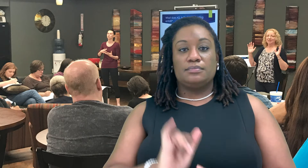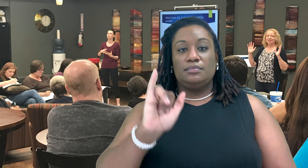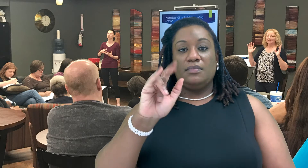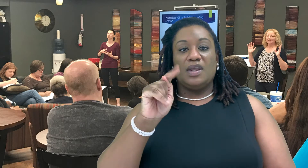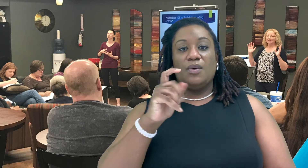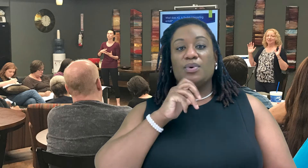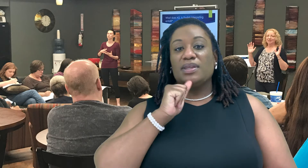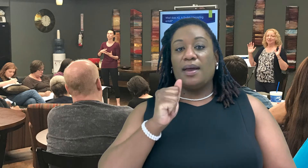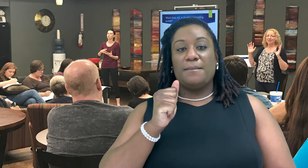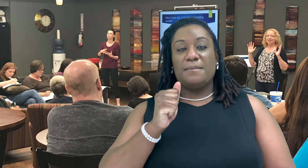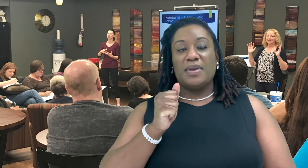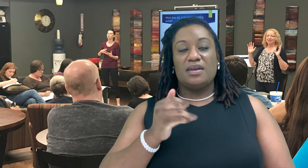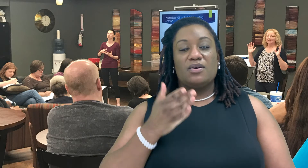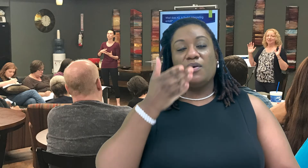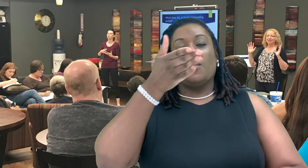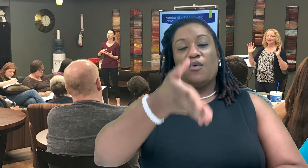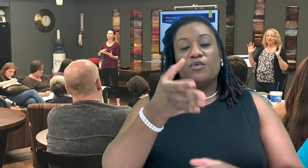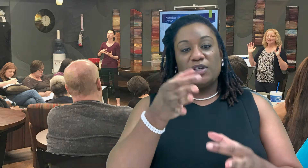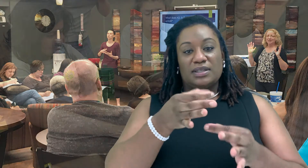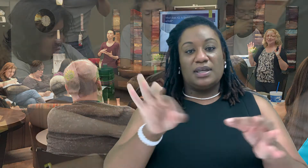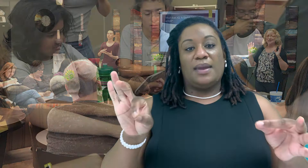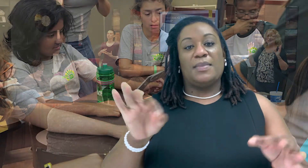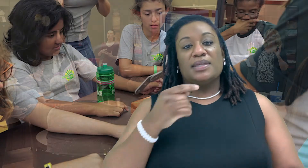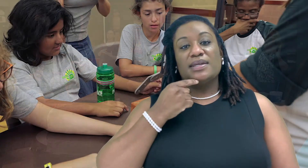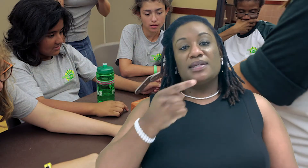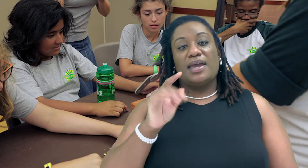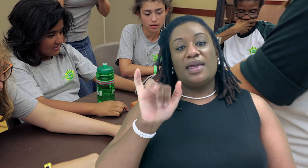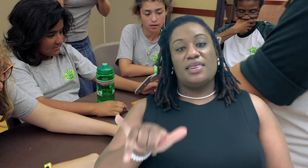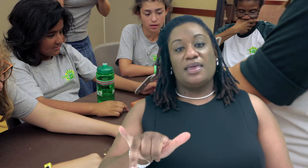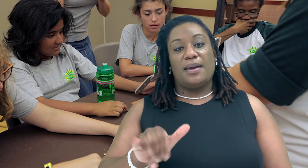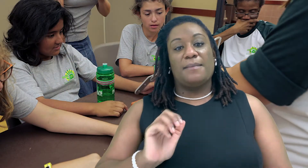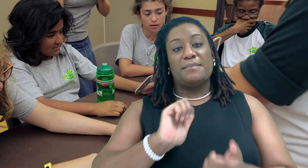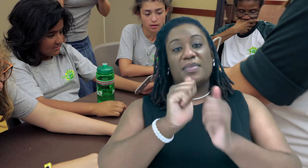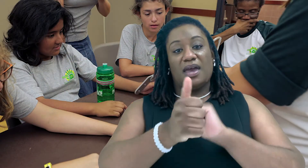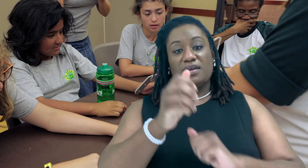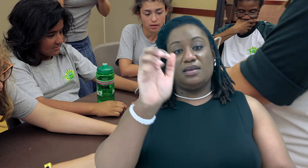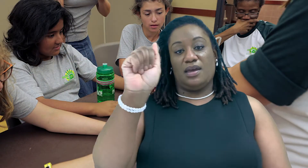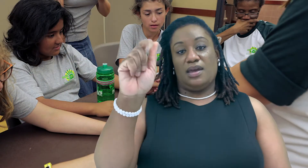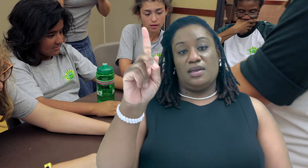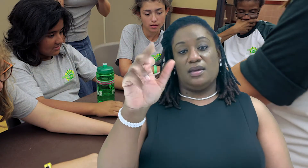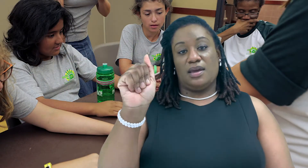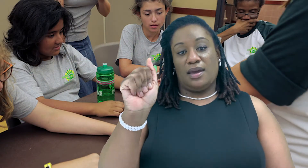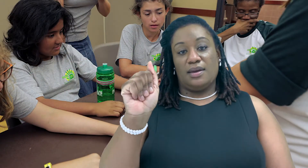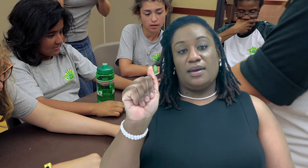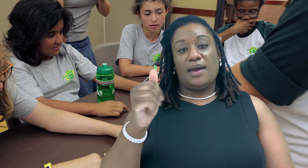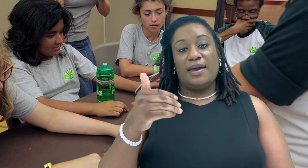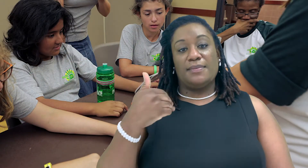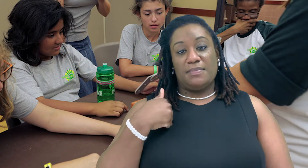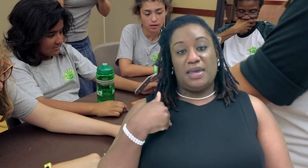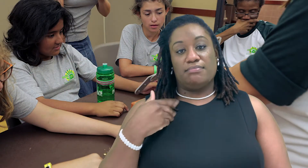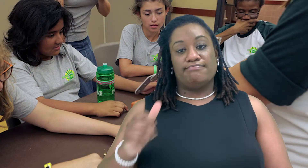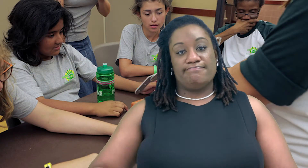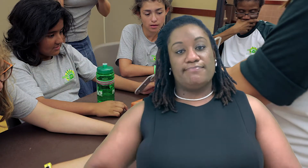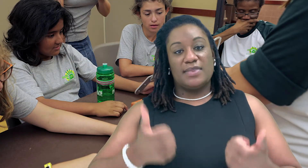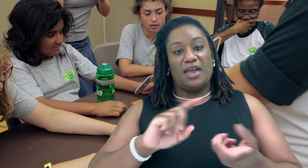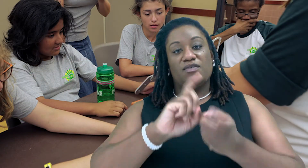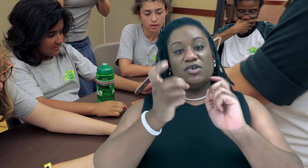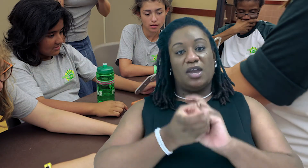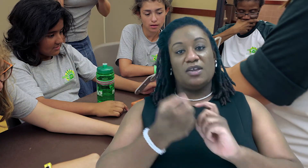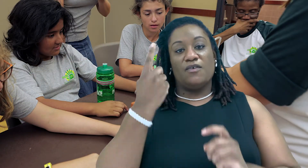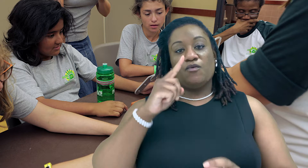It would not be an overstatement to say that the ADA has been life changing for